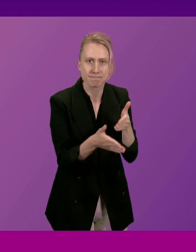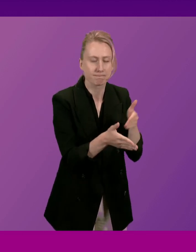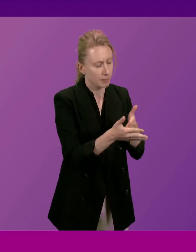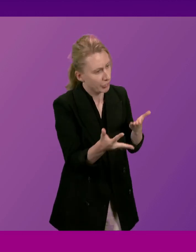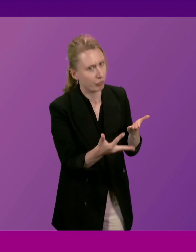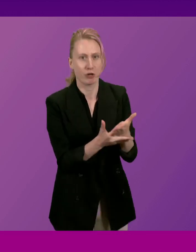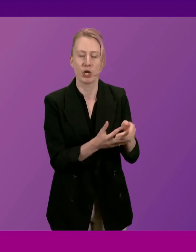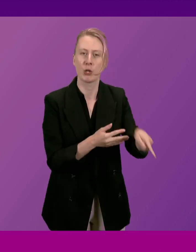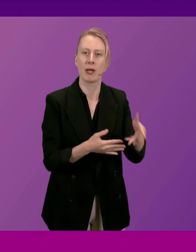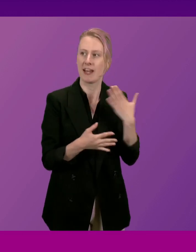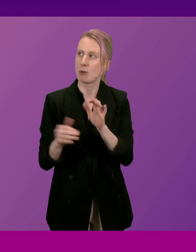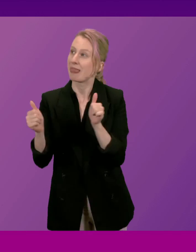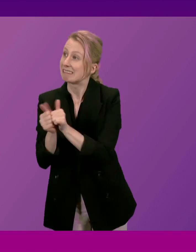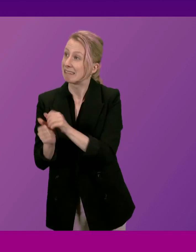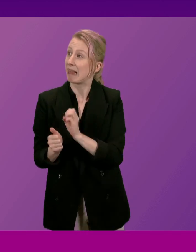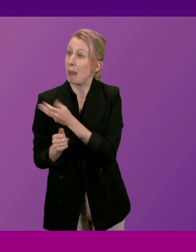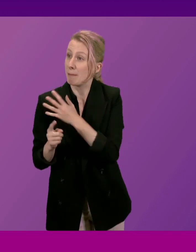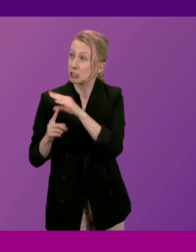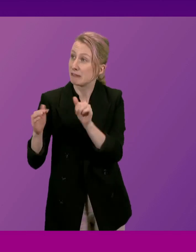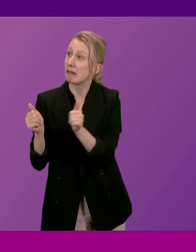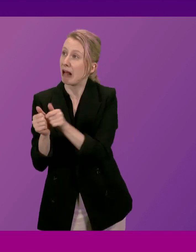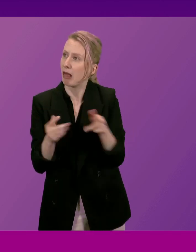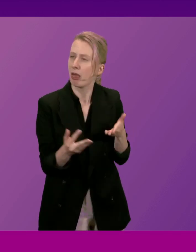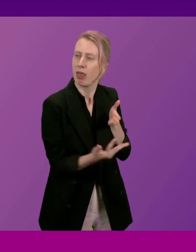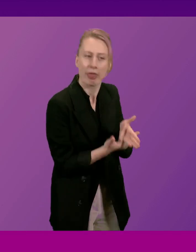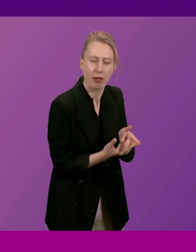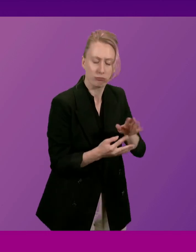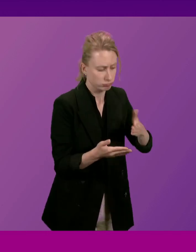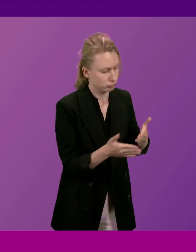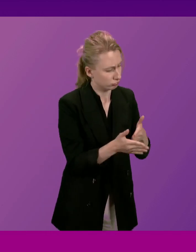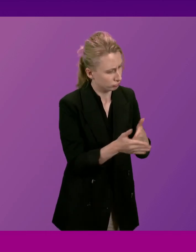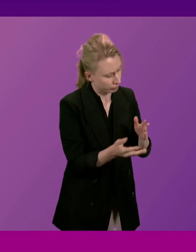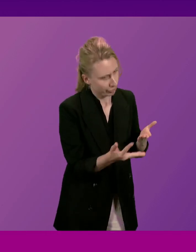way by the deals made by Labour and Conservative Governments. Of course, the only way in which the